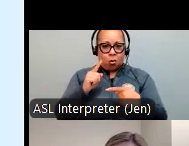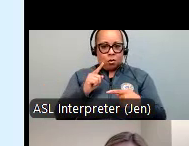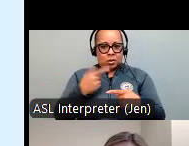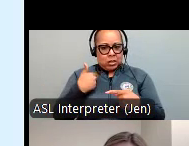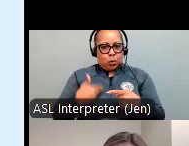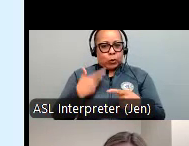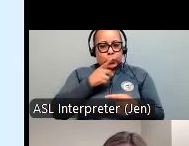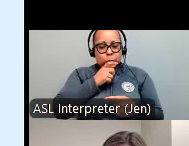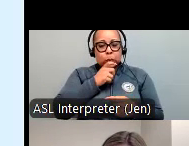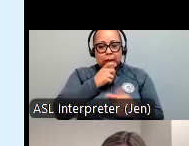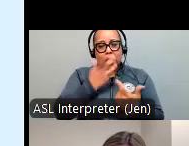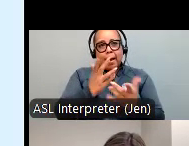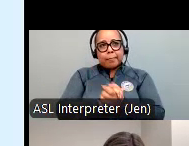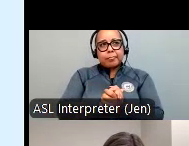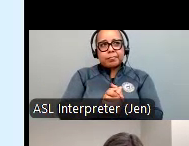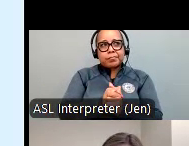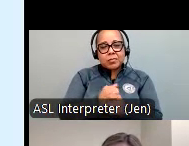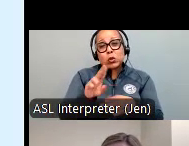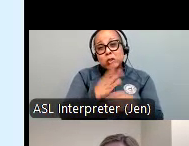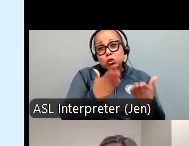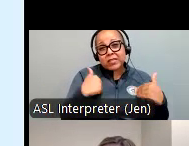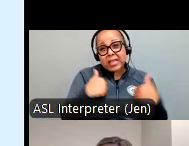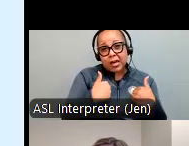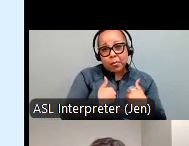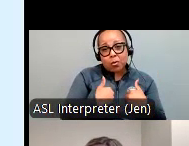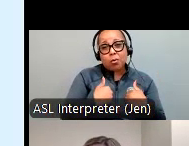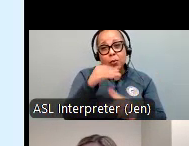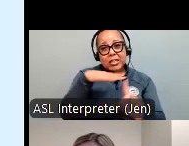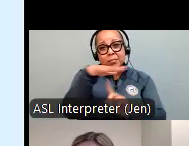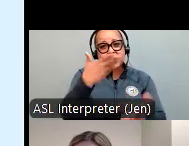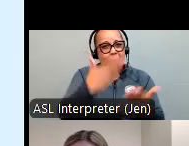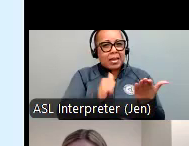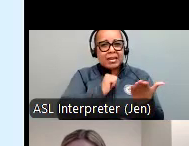who uses a service animal. They're in a space that they might not be super familiar with,